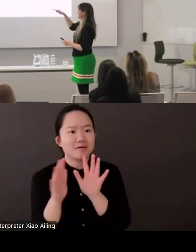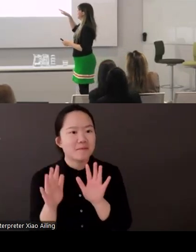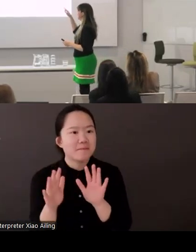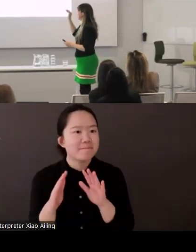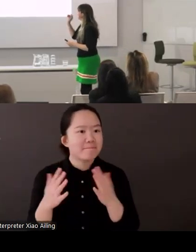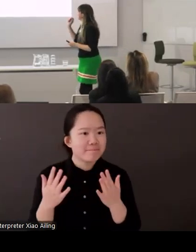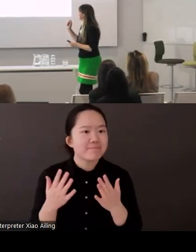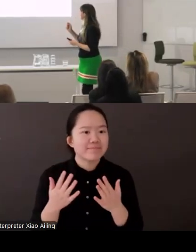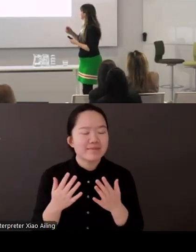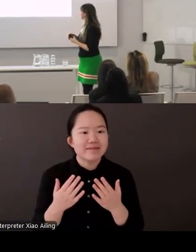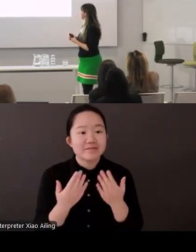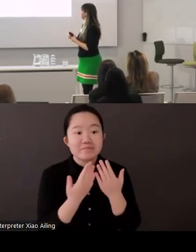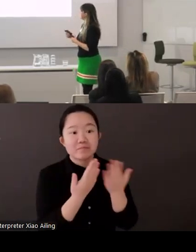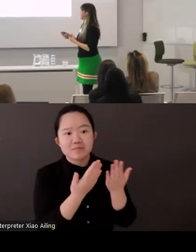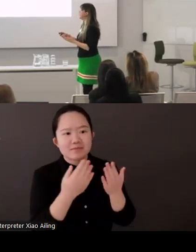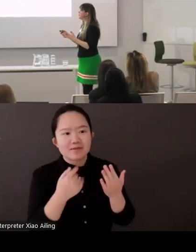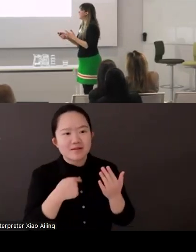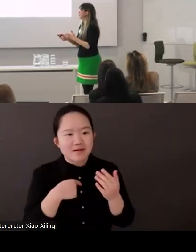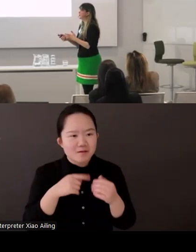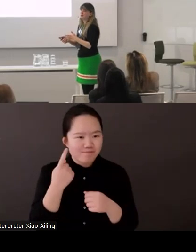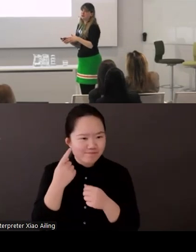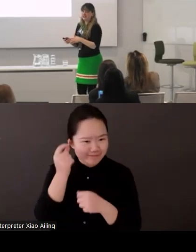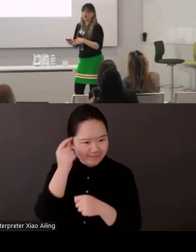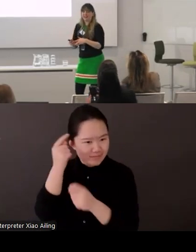inventing a sport where the one who's the best at not being able to do things wins.